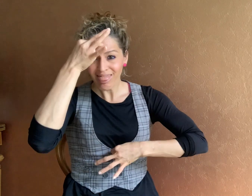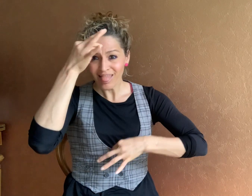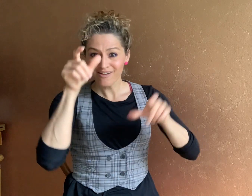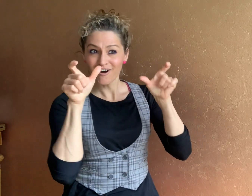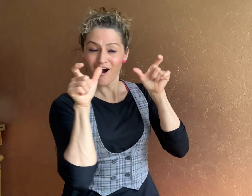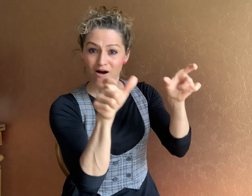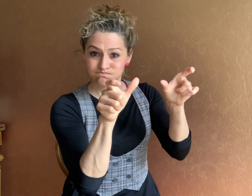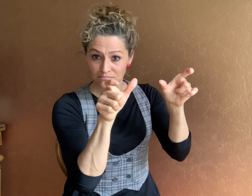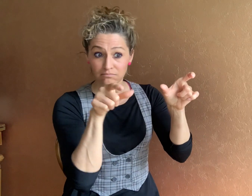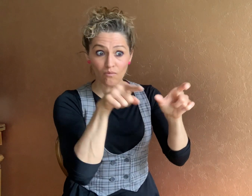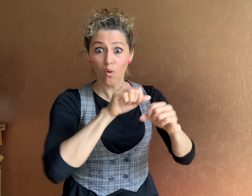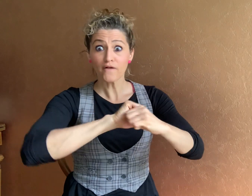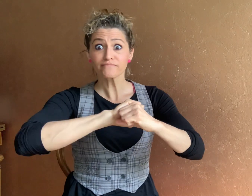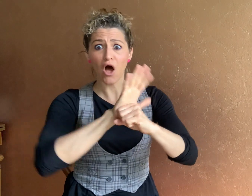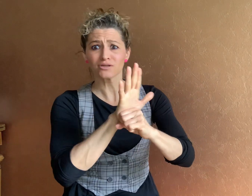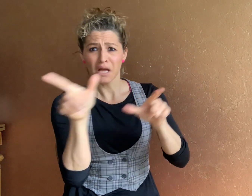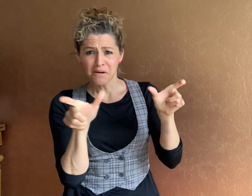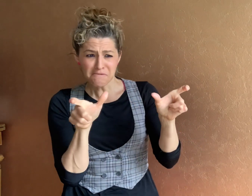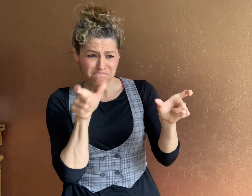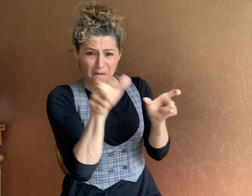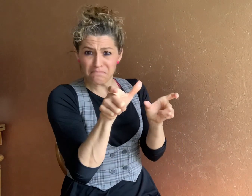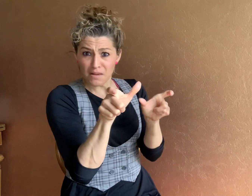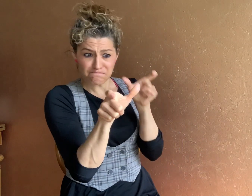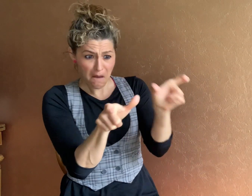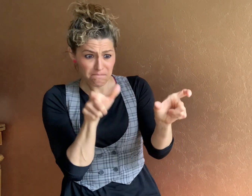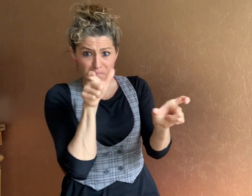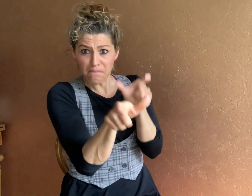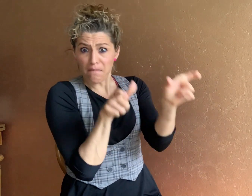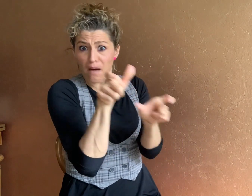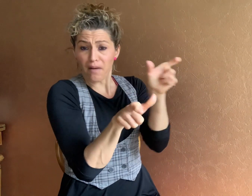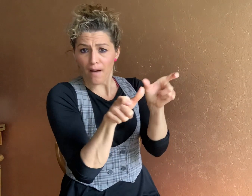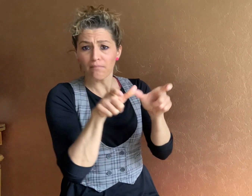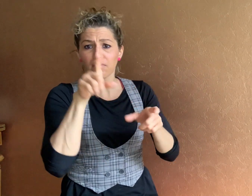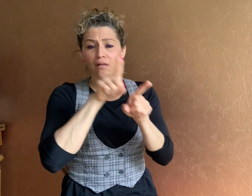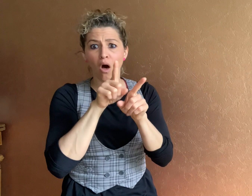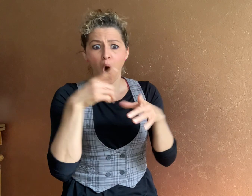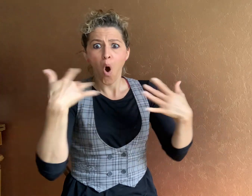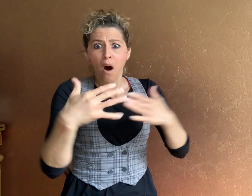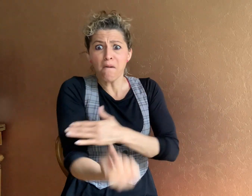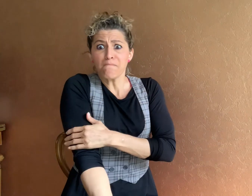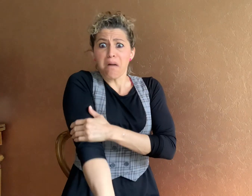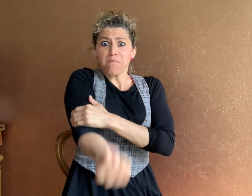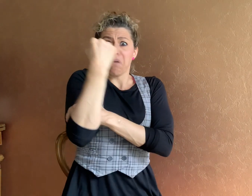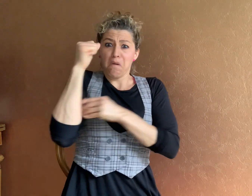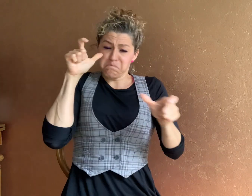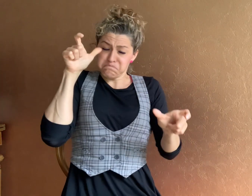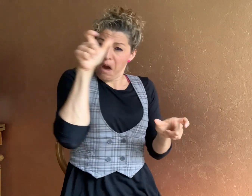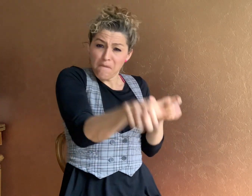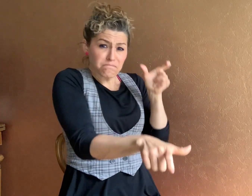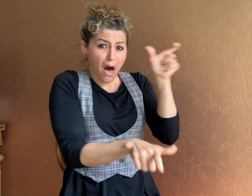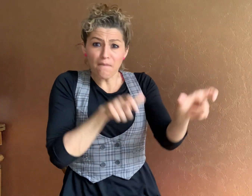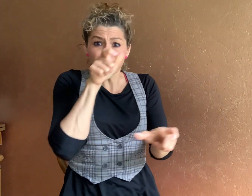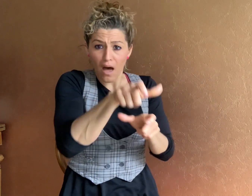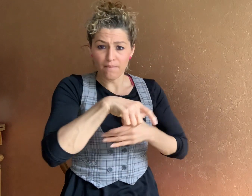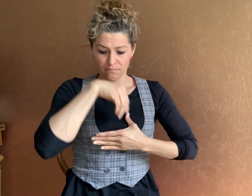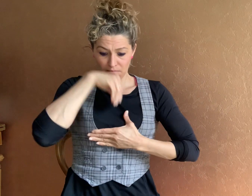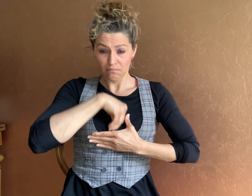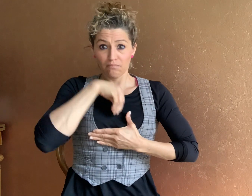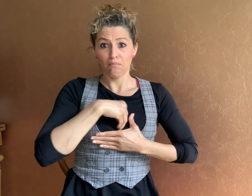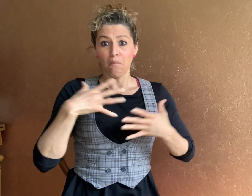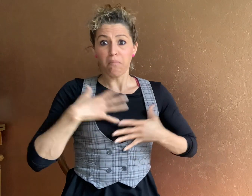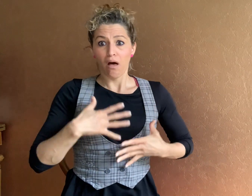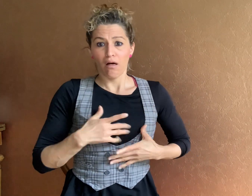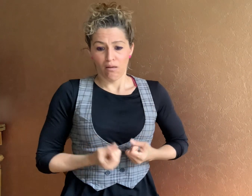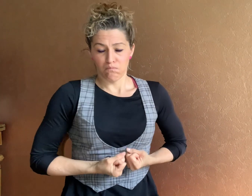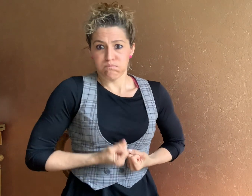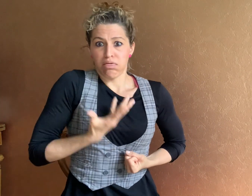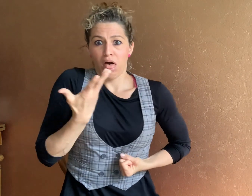the infection, it goes into hyperdrive resulting in some